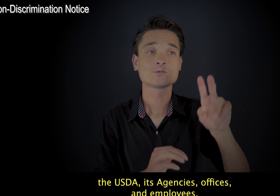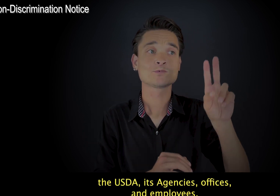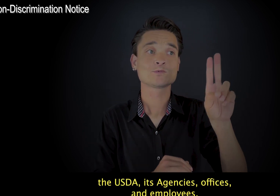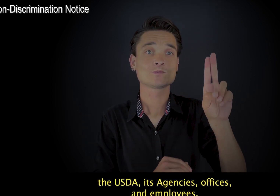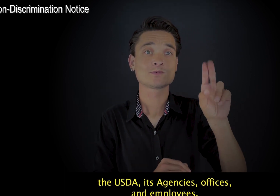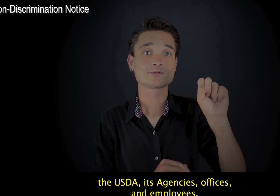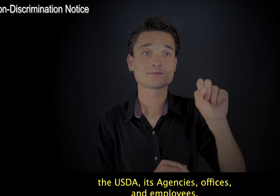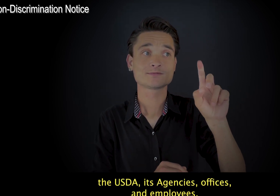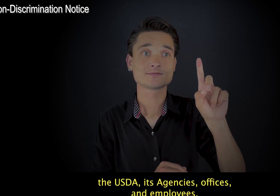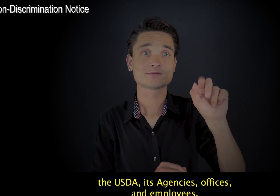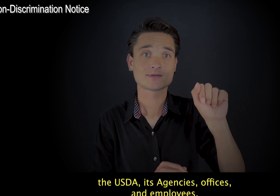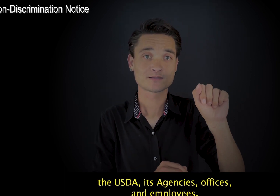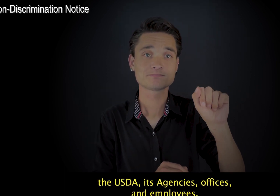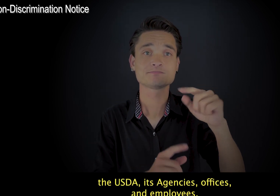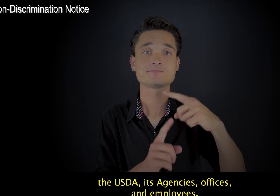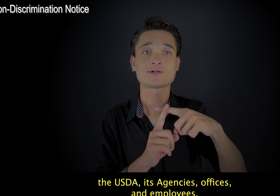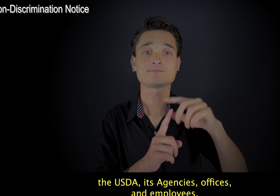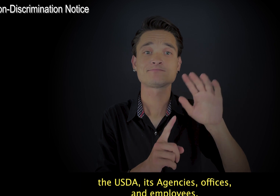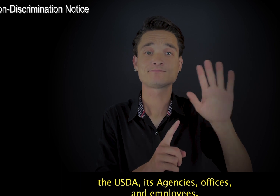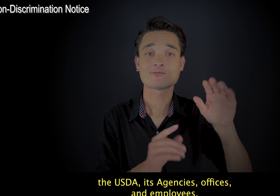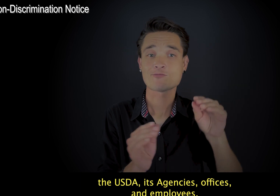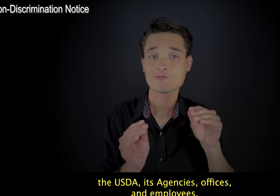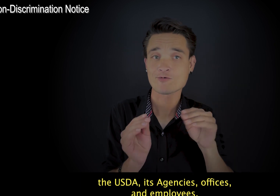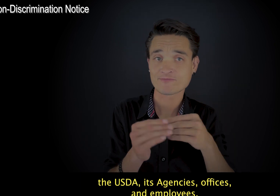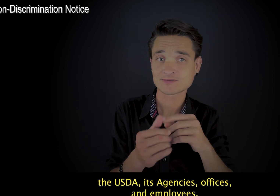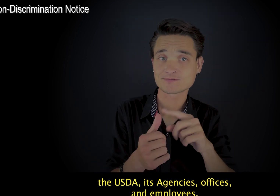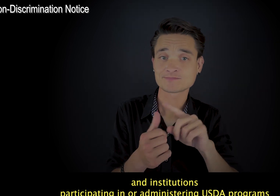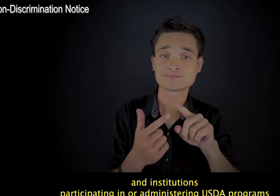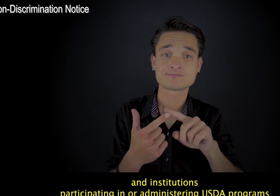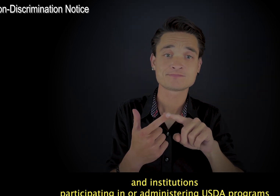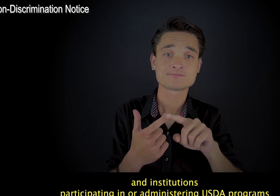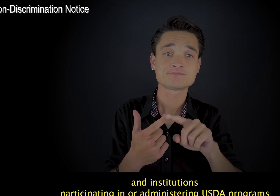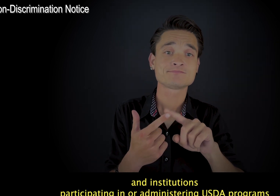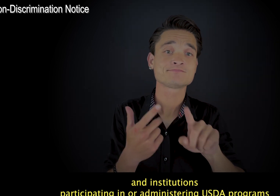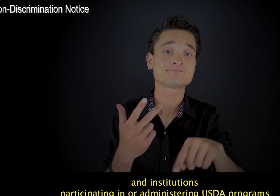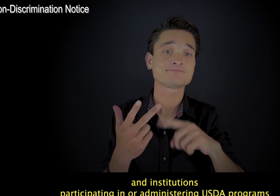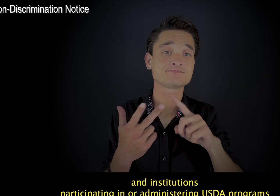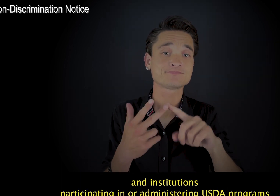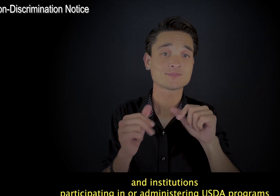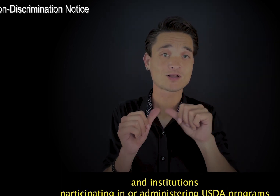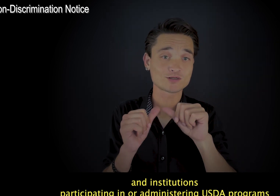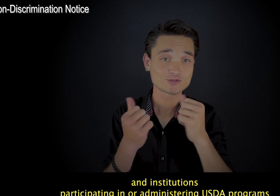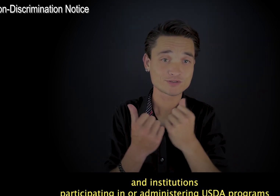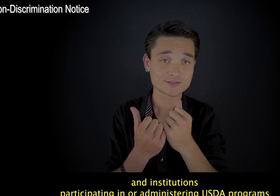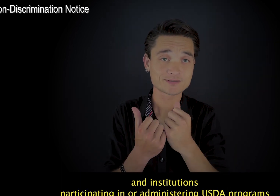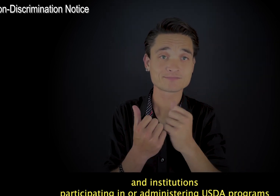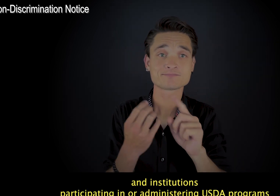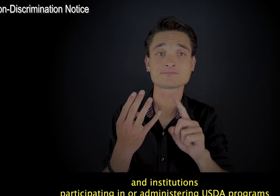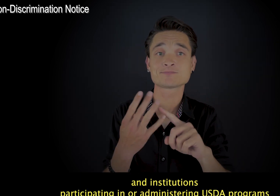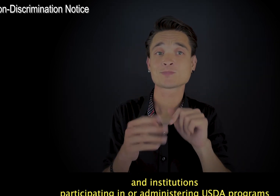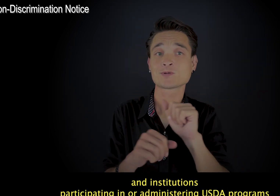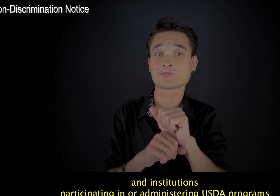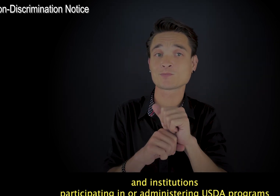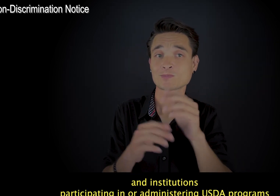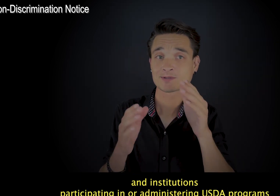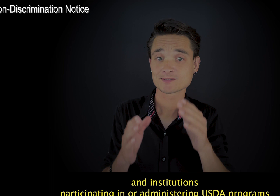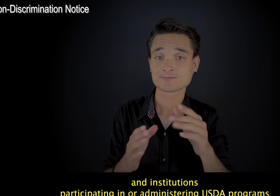the USDA, its Agencies, offices, and employees, and institutions participating in or administering USDA programs